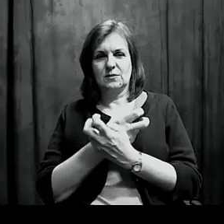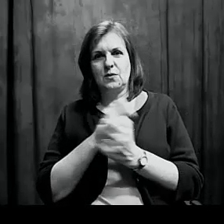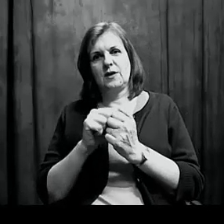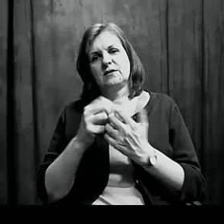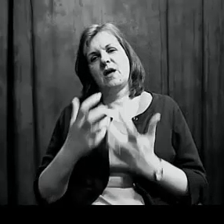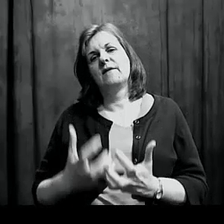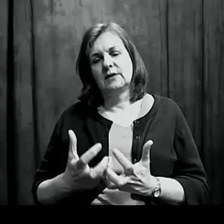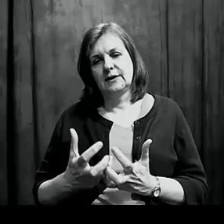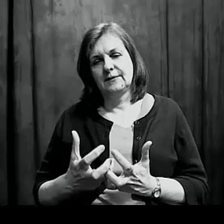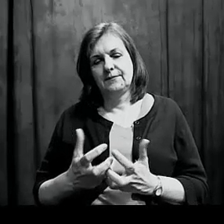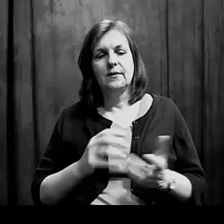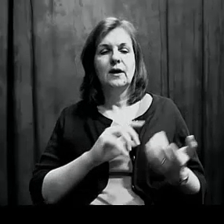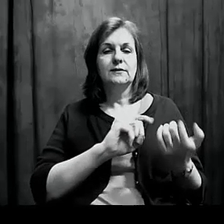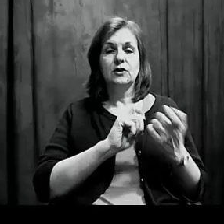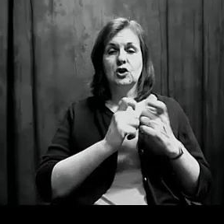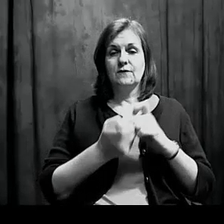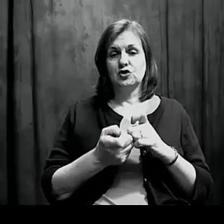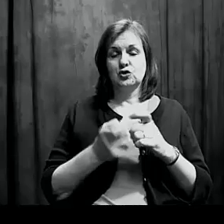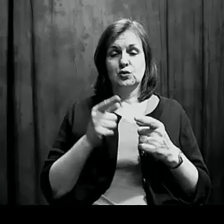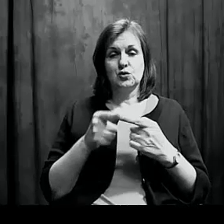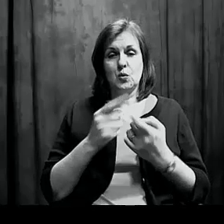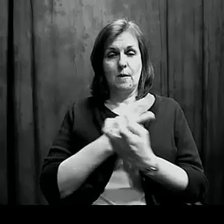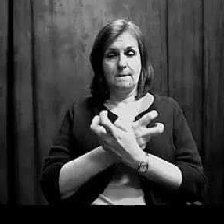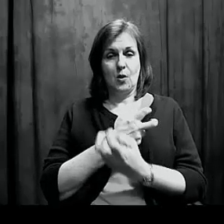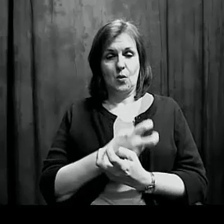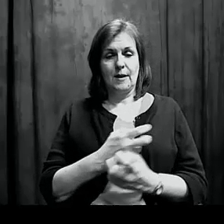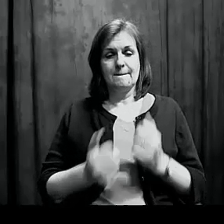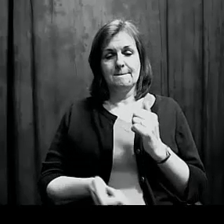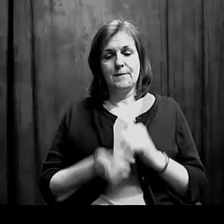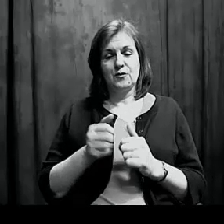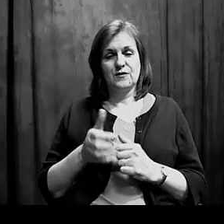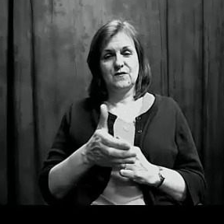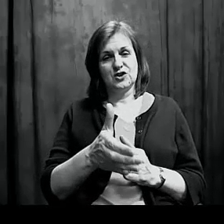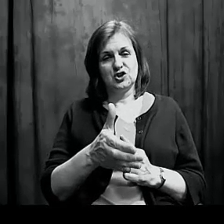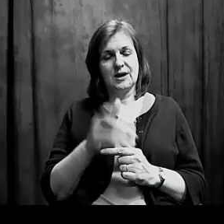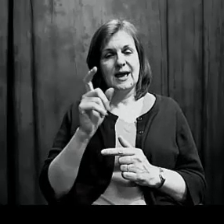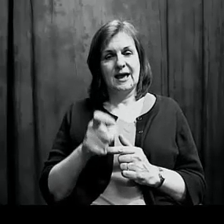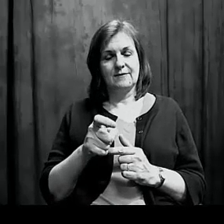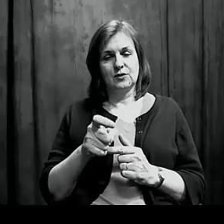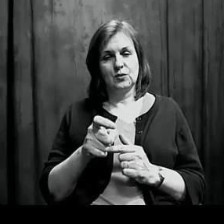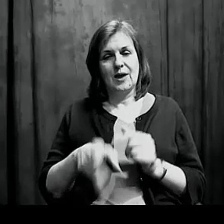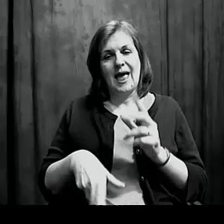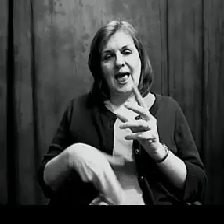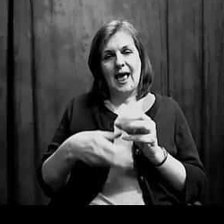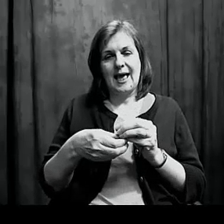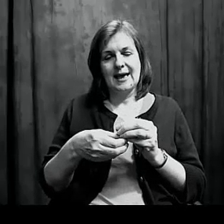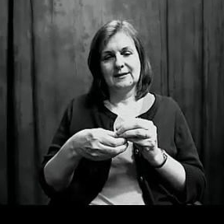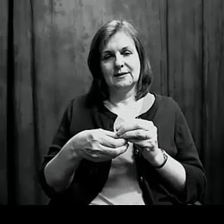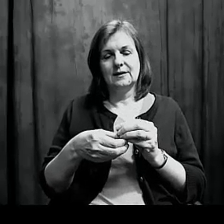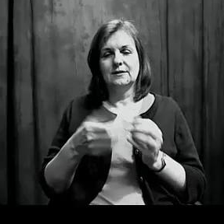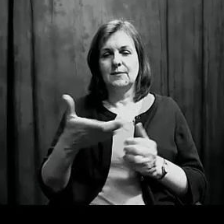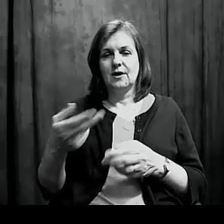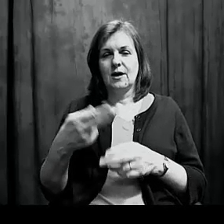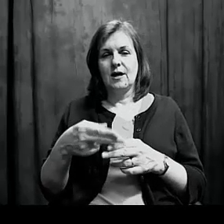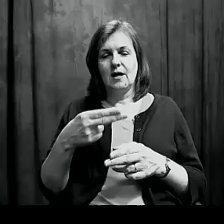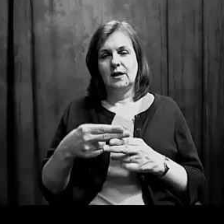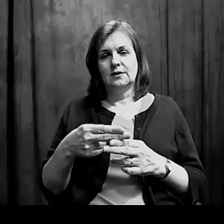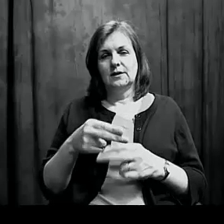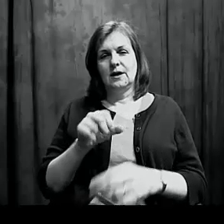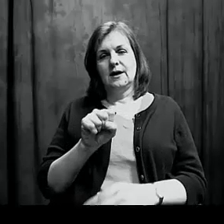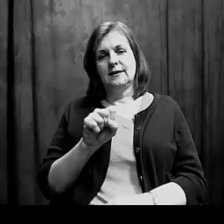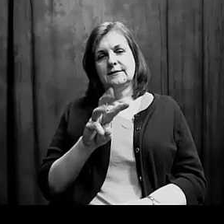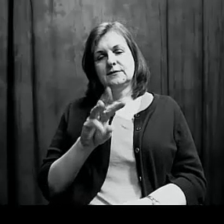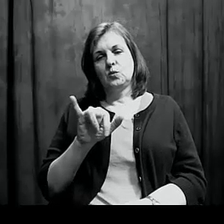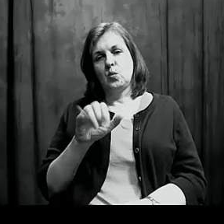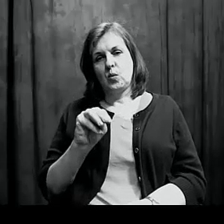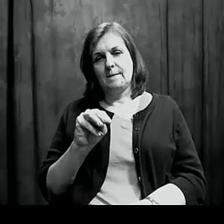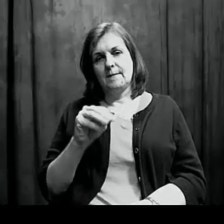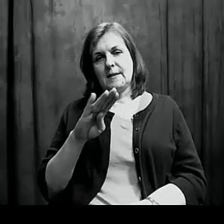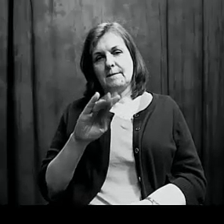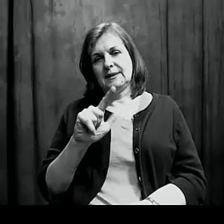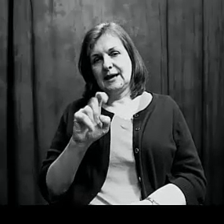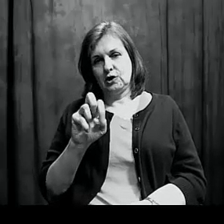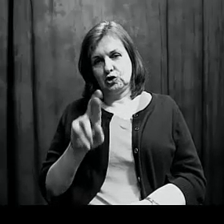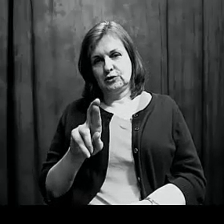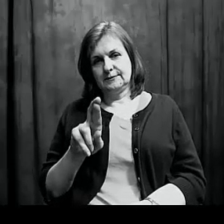for this transition from cartilage to bone most of our fish species are going to have to actually add an additional feature